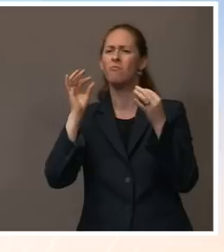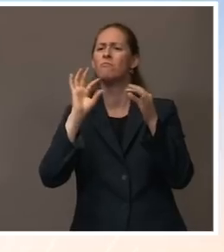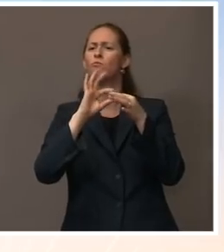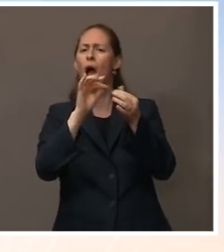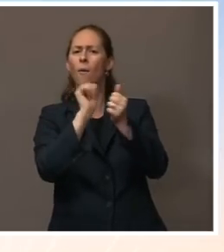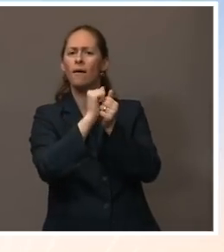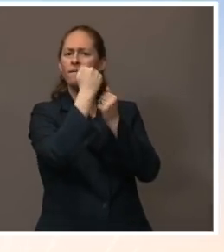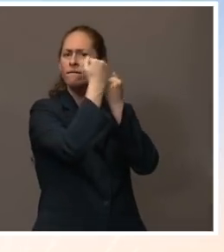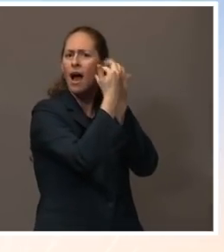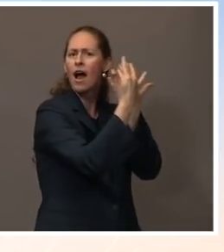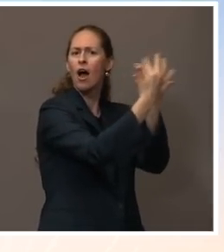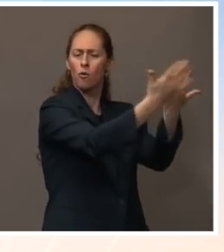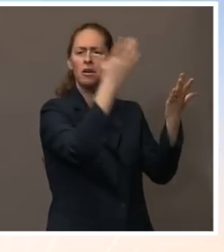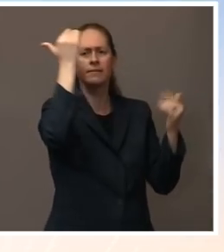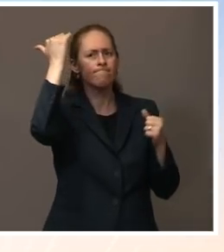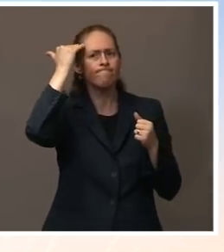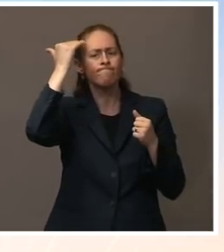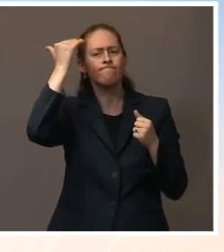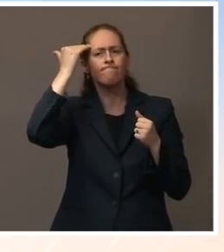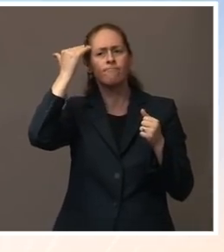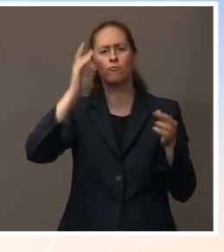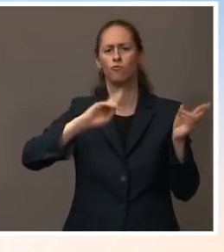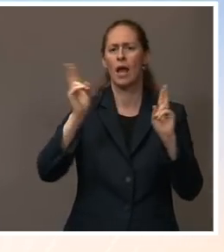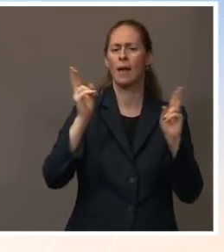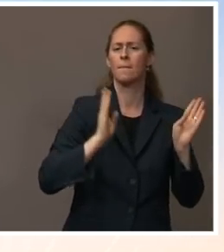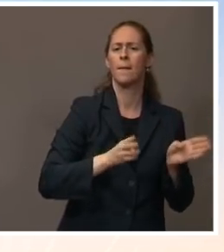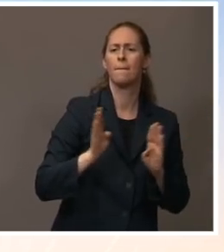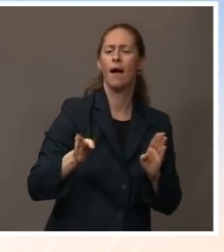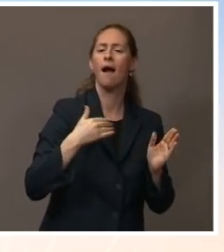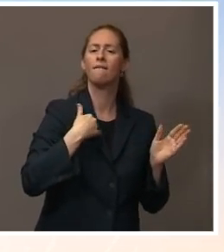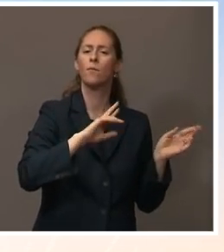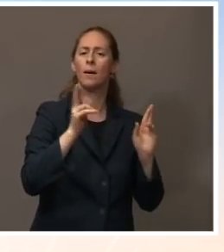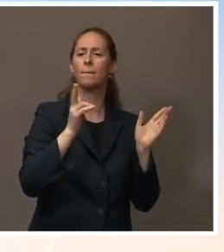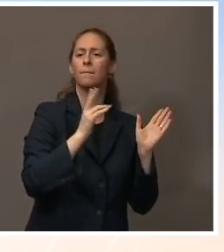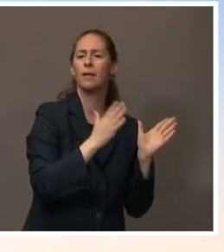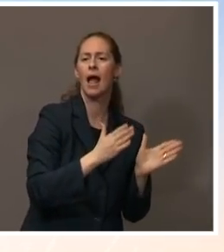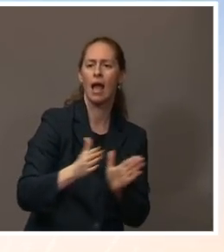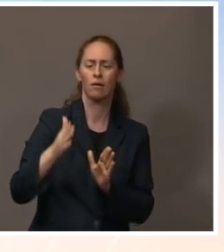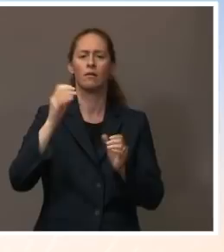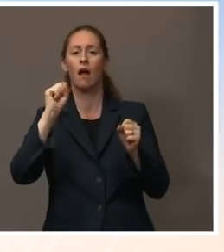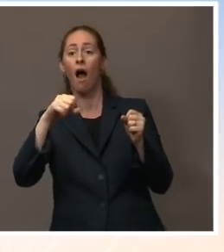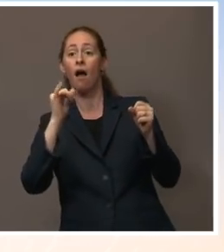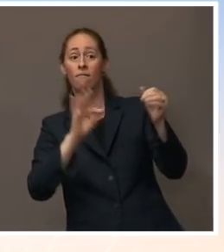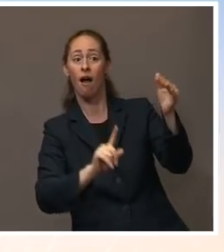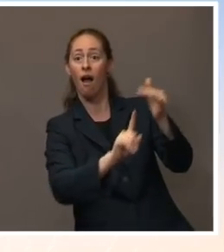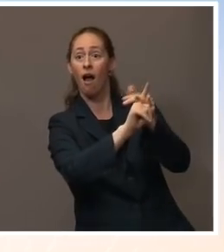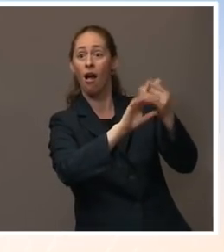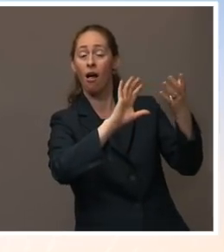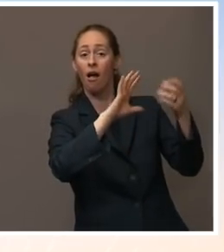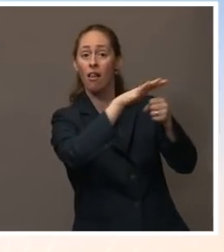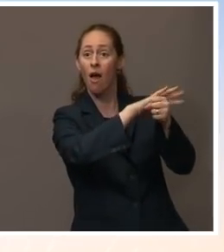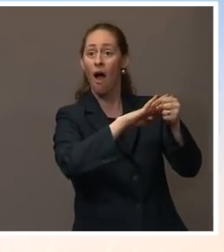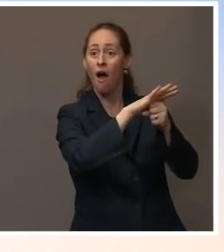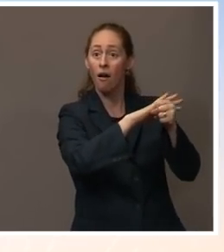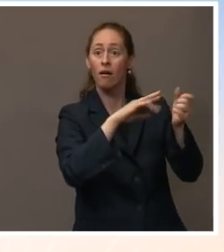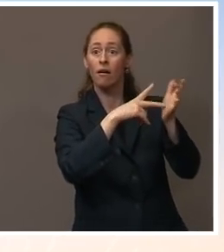to prepare for that and the impacts on local communities. Whether that means moving people from their homes -- it's a great question. I'll have to see what comes out of the briefing today.